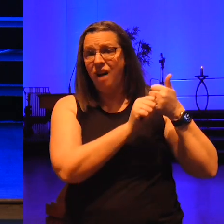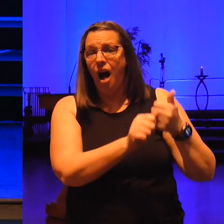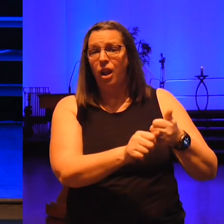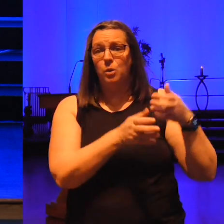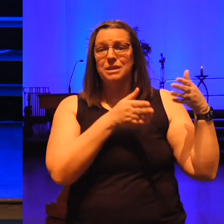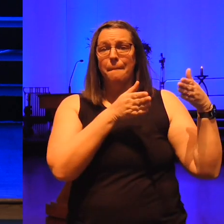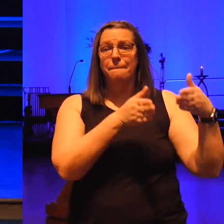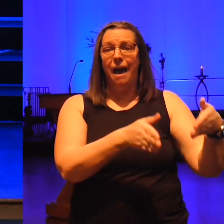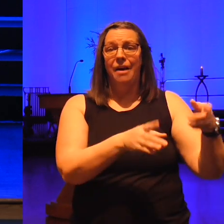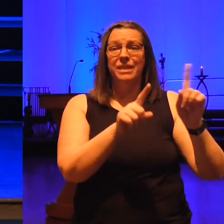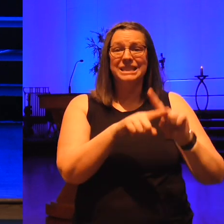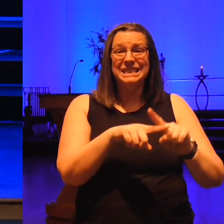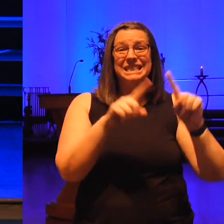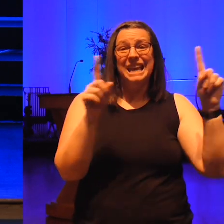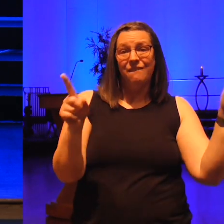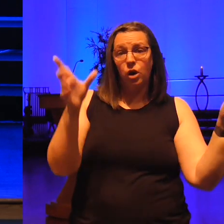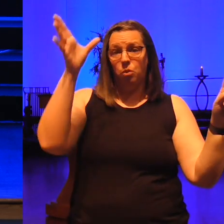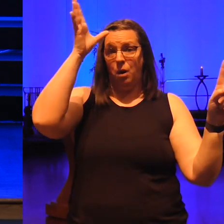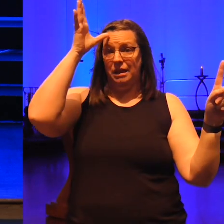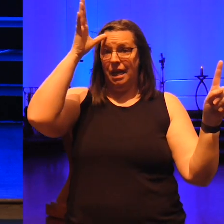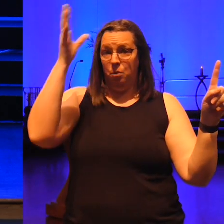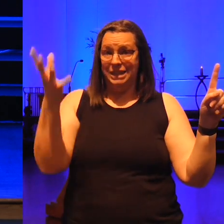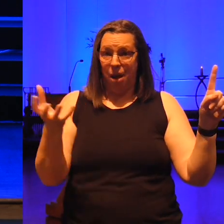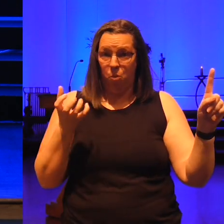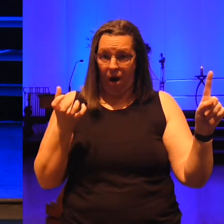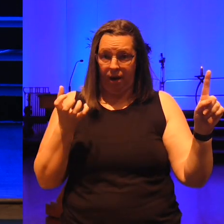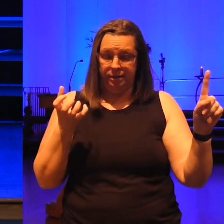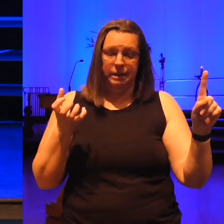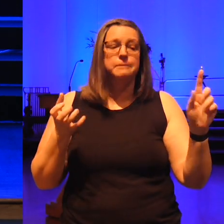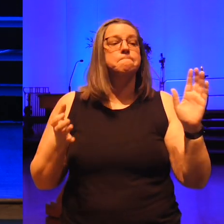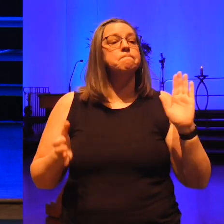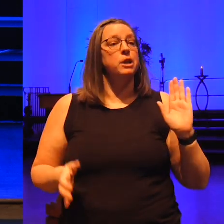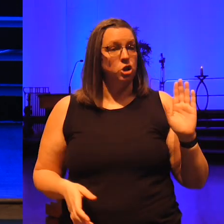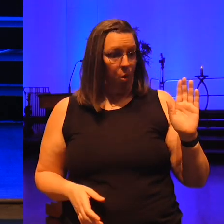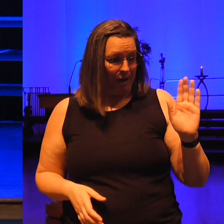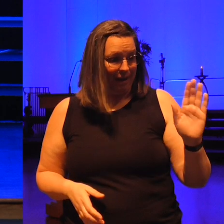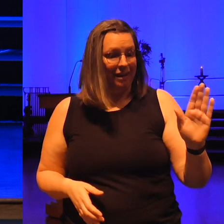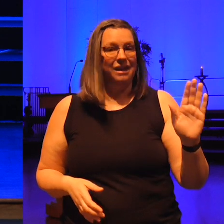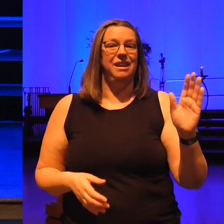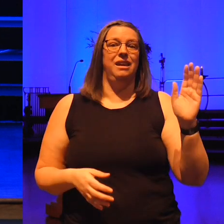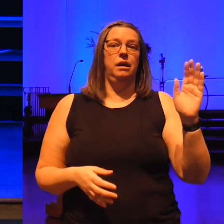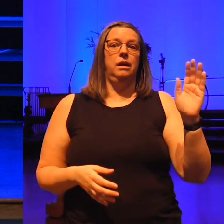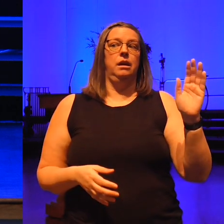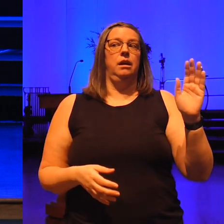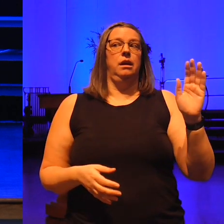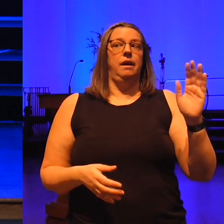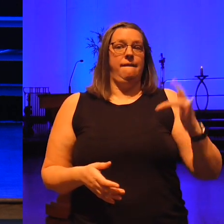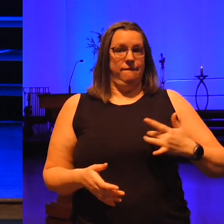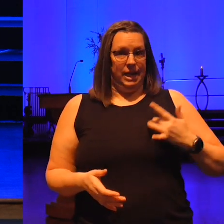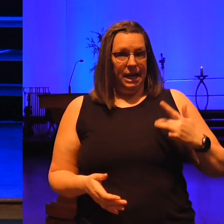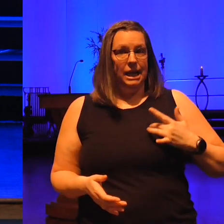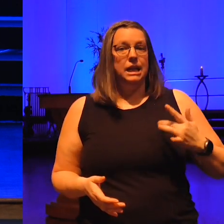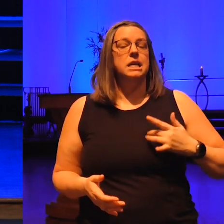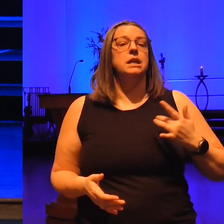the one his father wanted for him so he begins to share that he feels that in his father's eyes